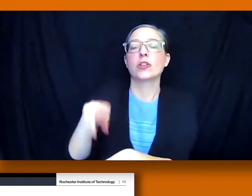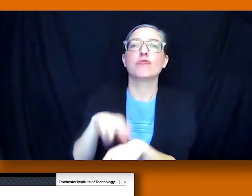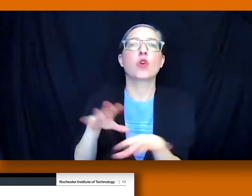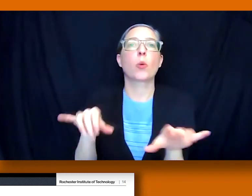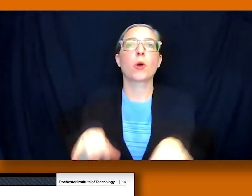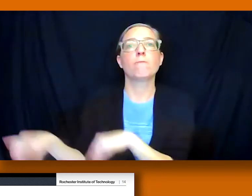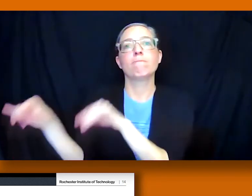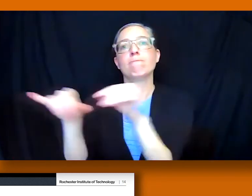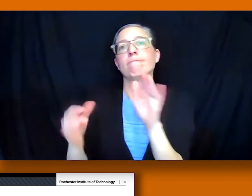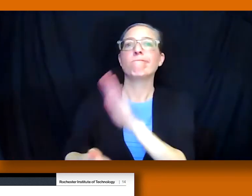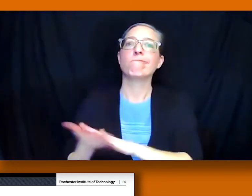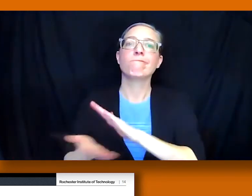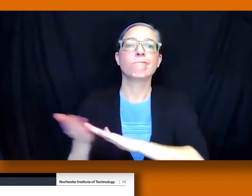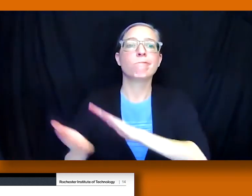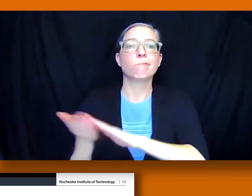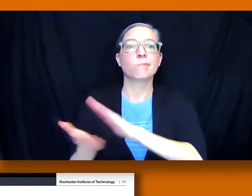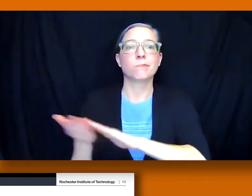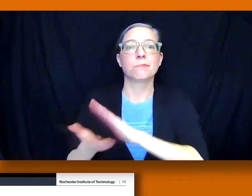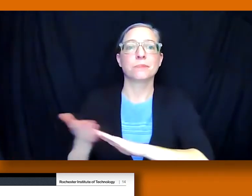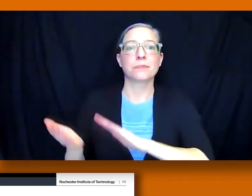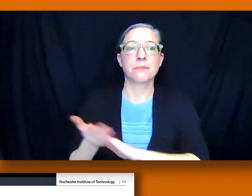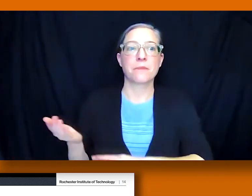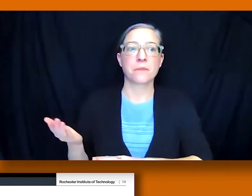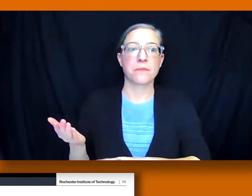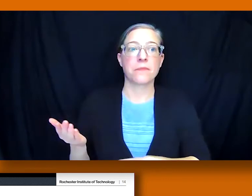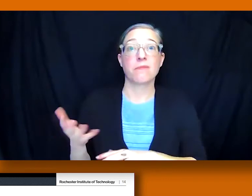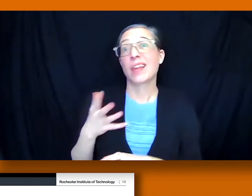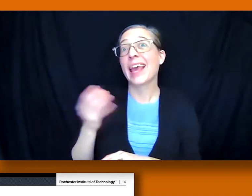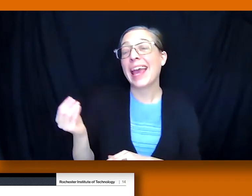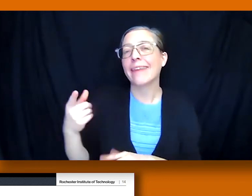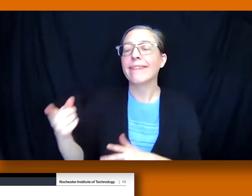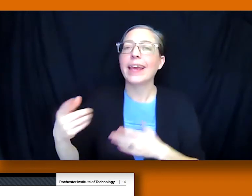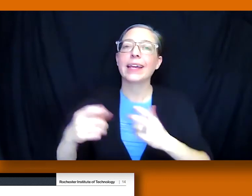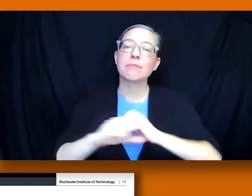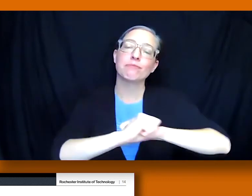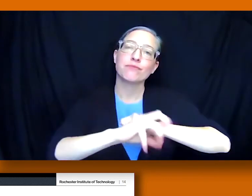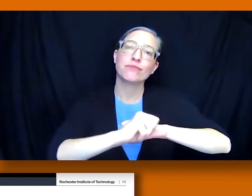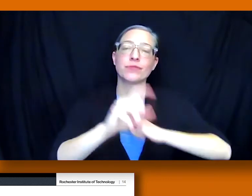which creates a procurement relationship, you could say.